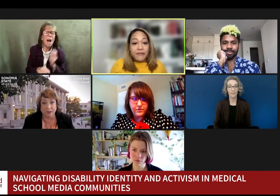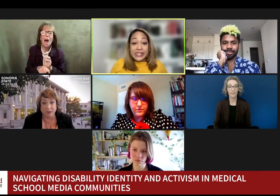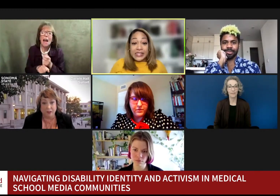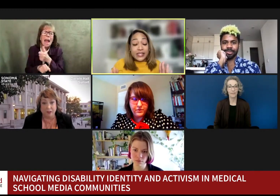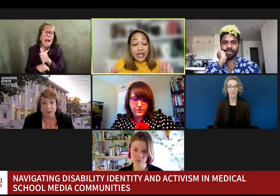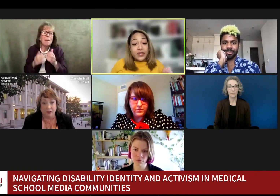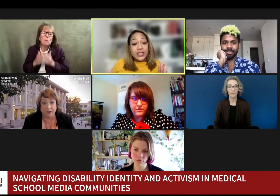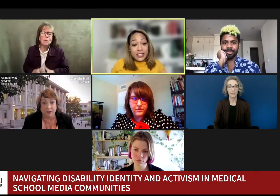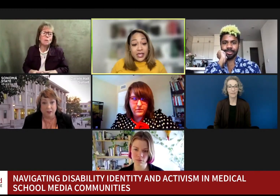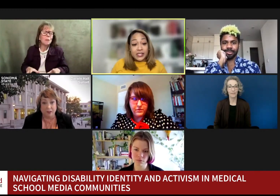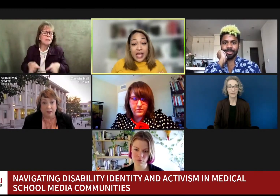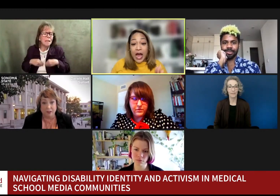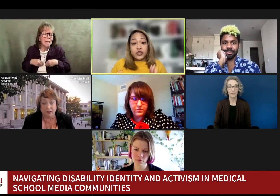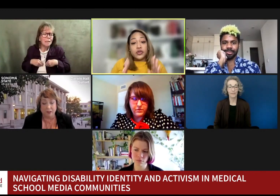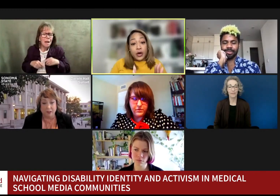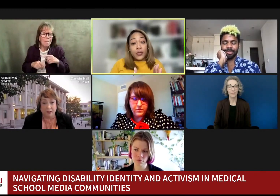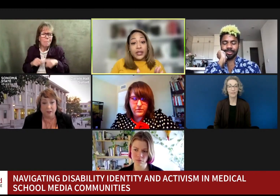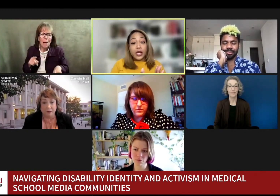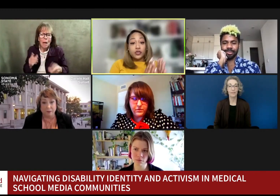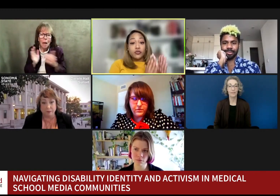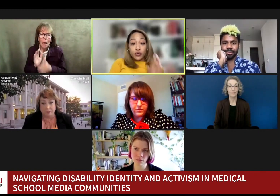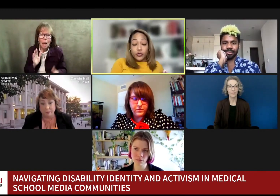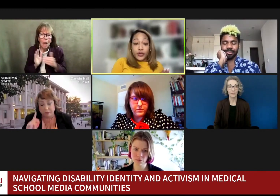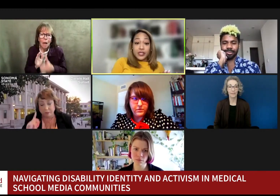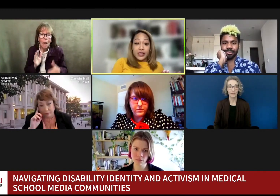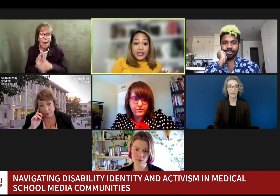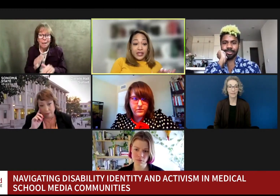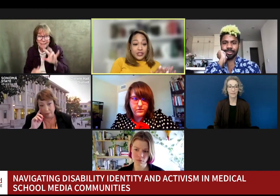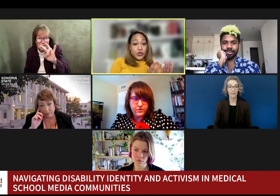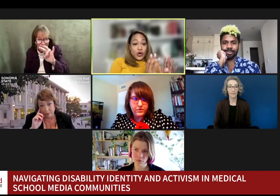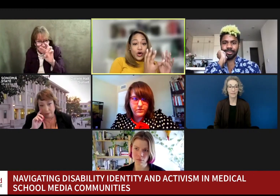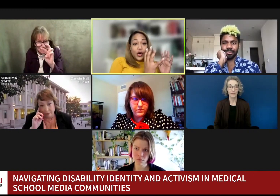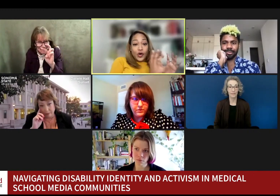Facing 76 after knowing that you've proven to a whole